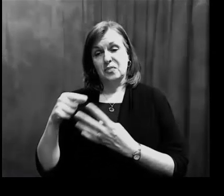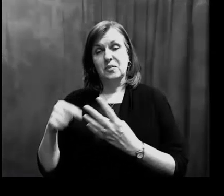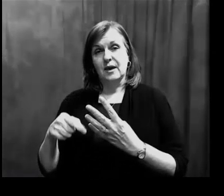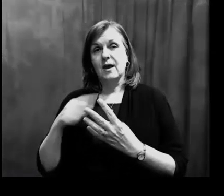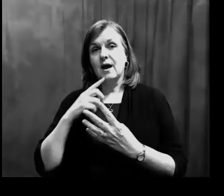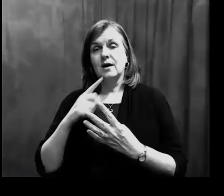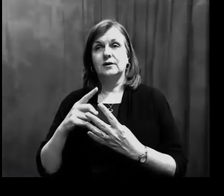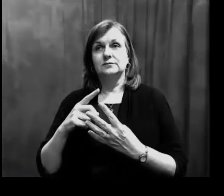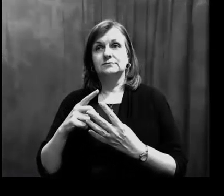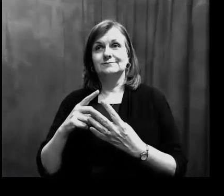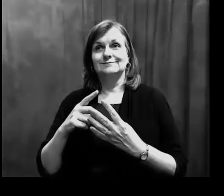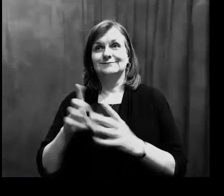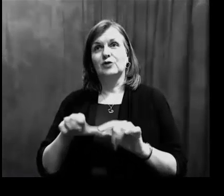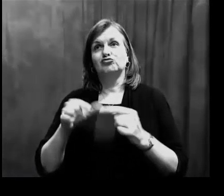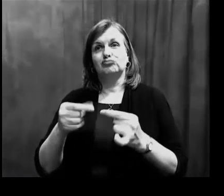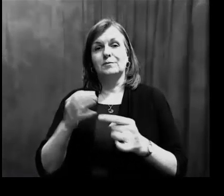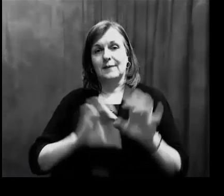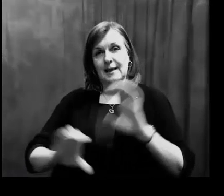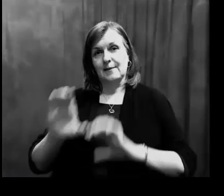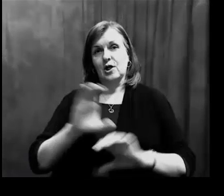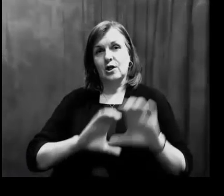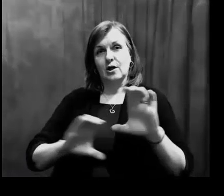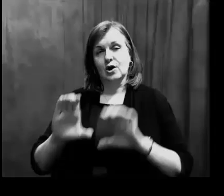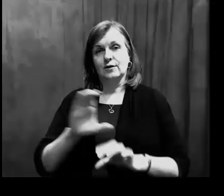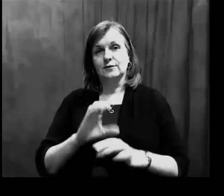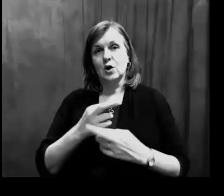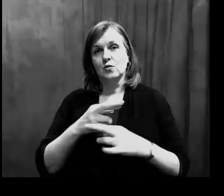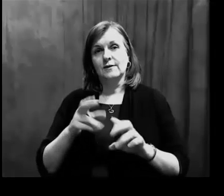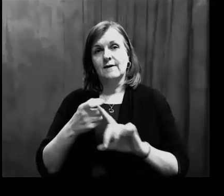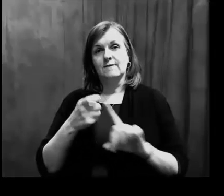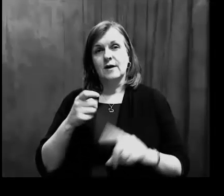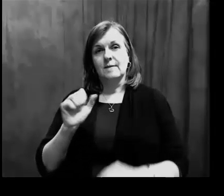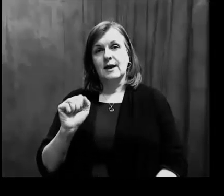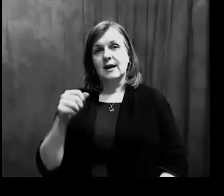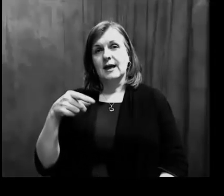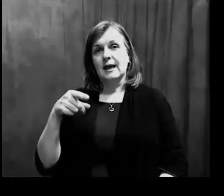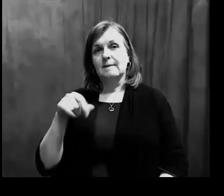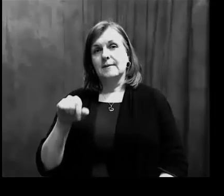group that is released from the apical meristem down or apical buds of a plant we've talked